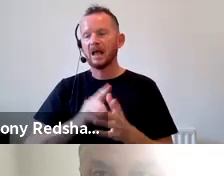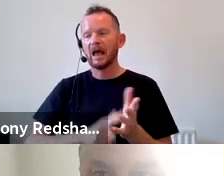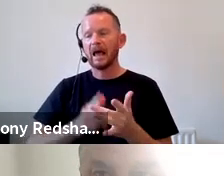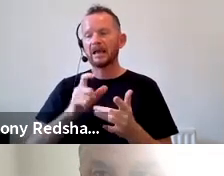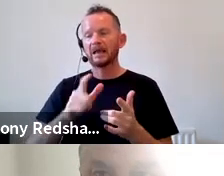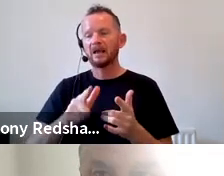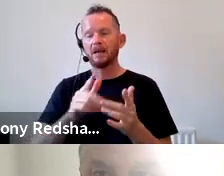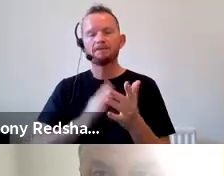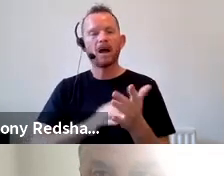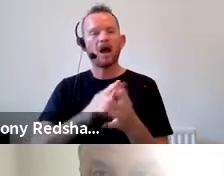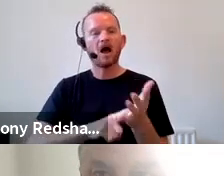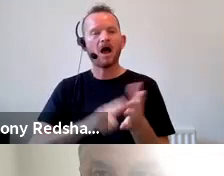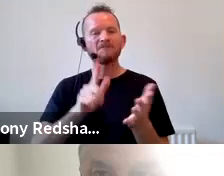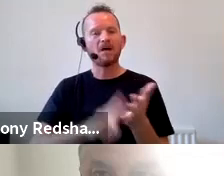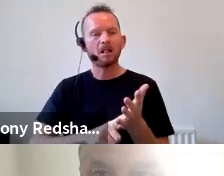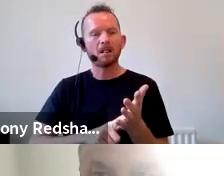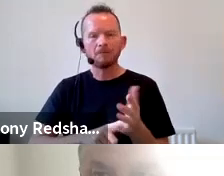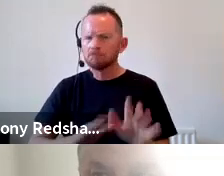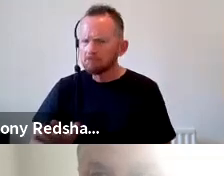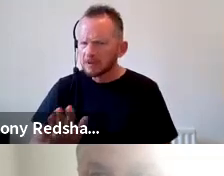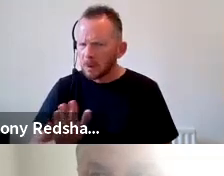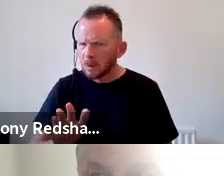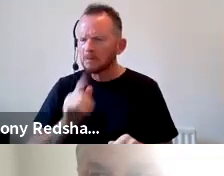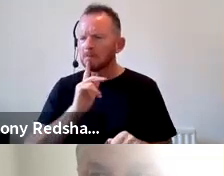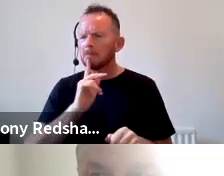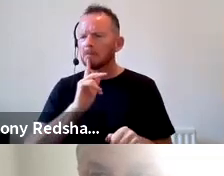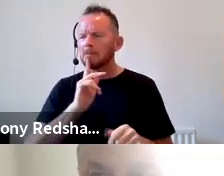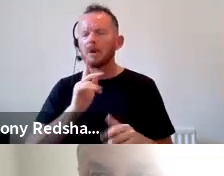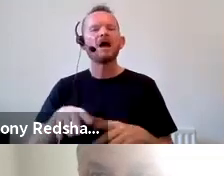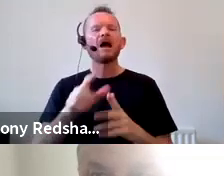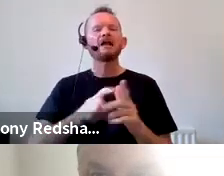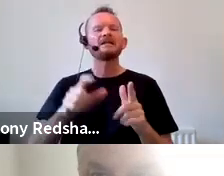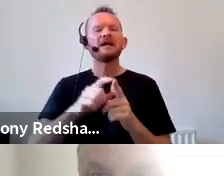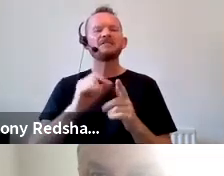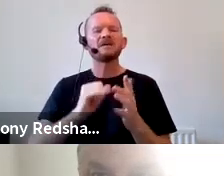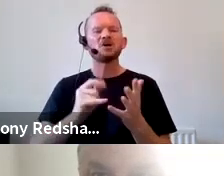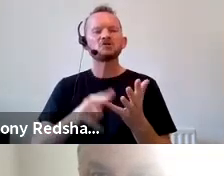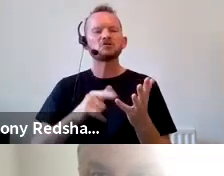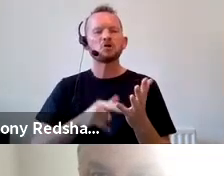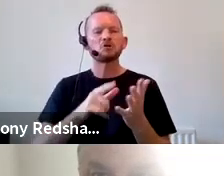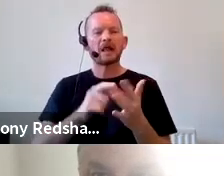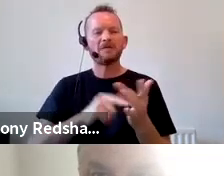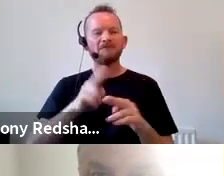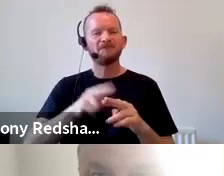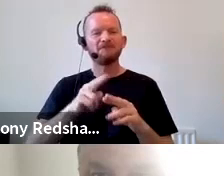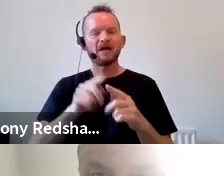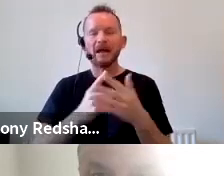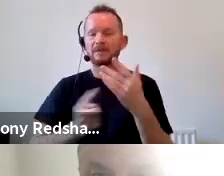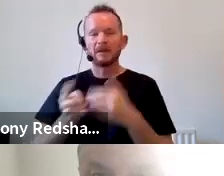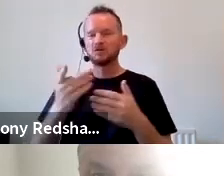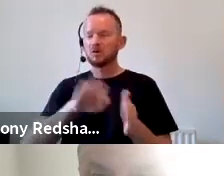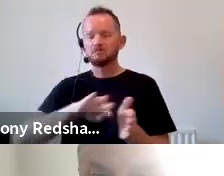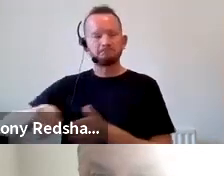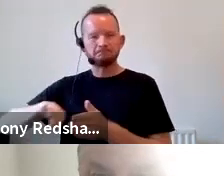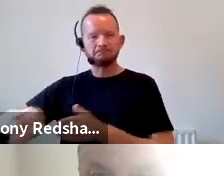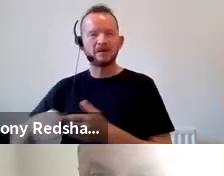Alec Marvel night, and David Sutcliffe from the internet night.